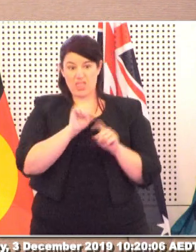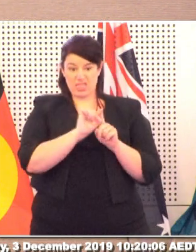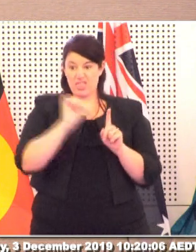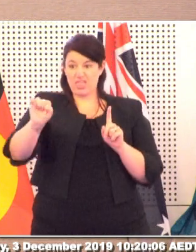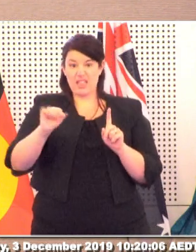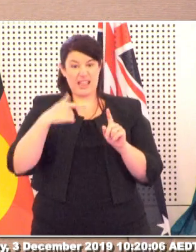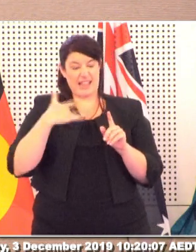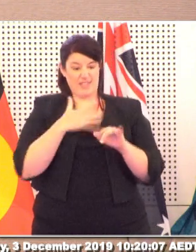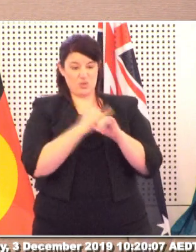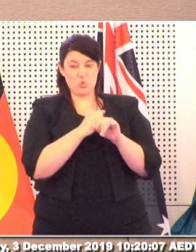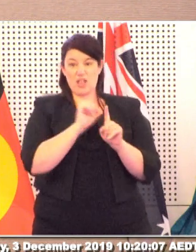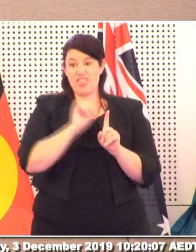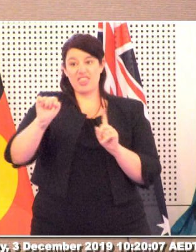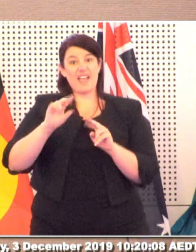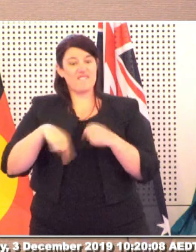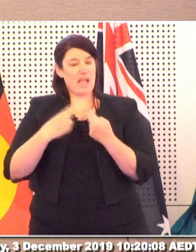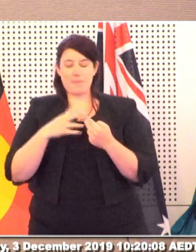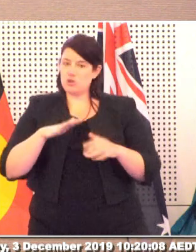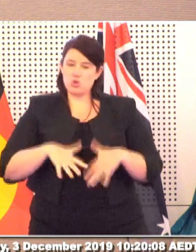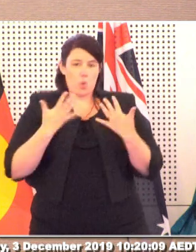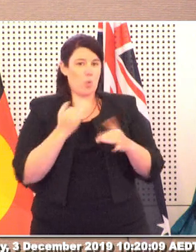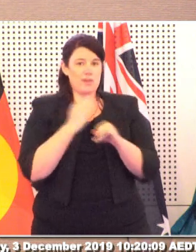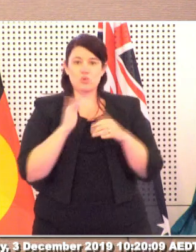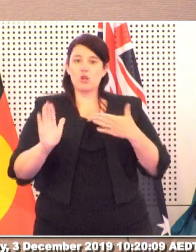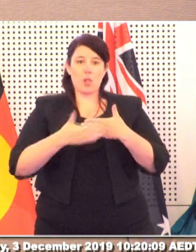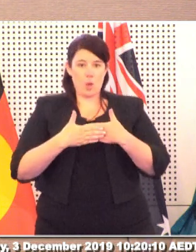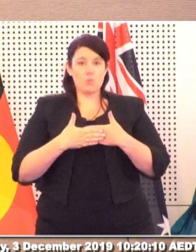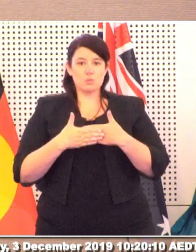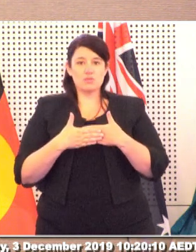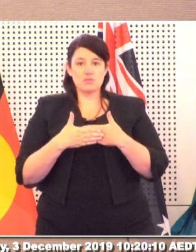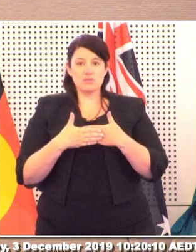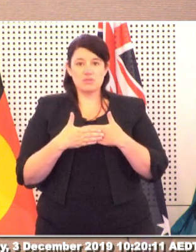who opposed the closure of the institutions where their relative had lived.